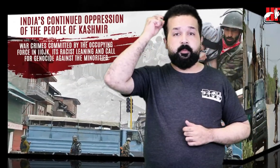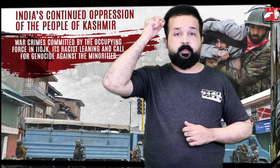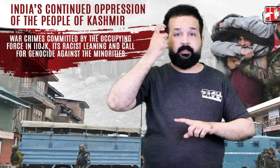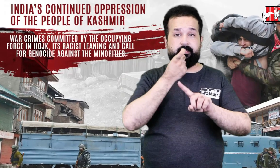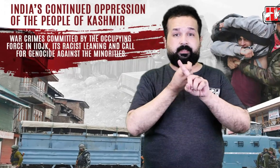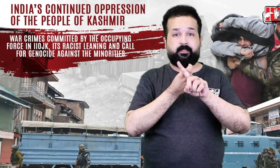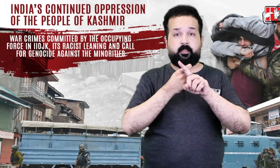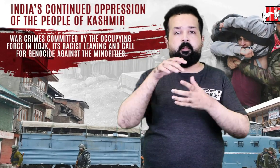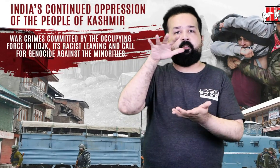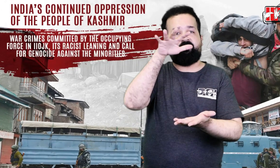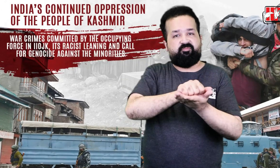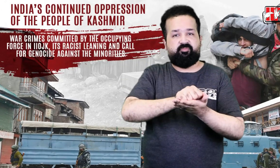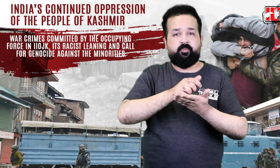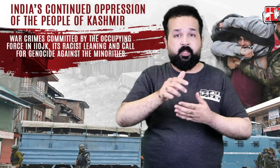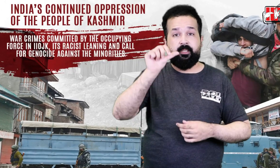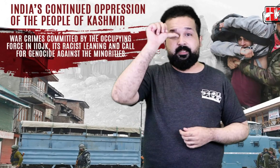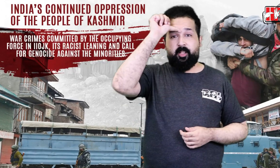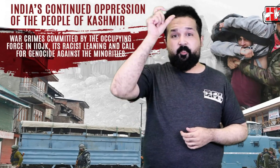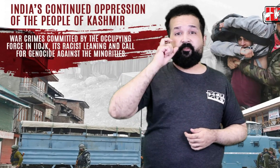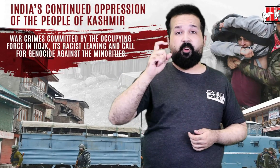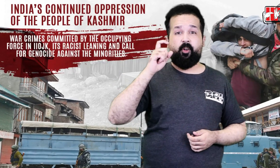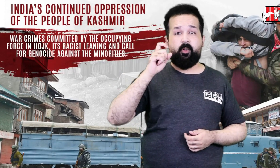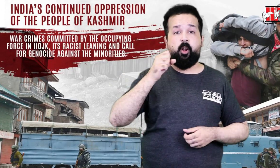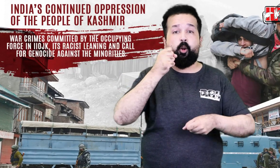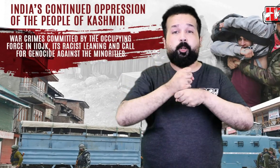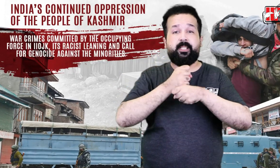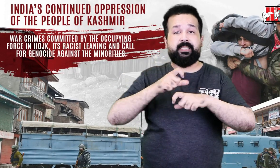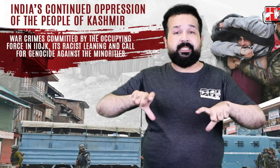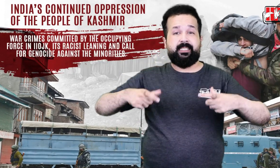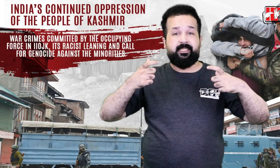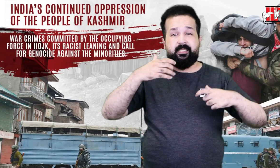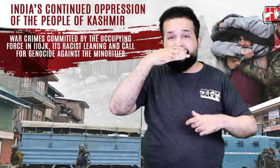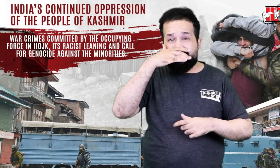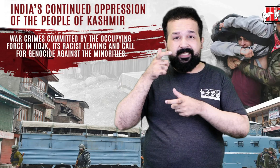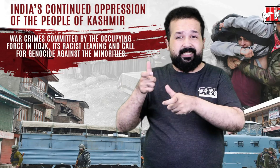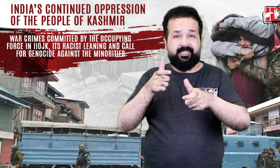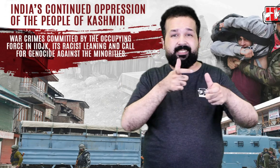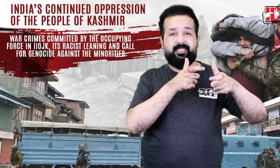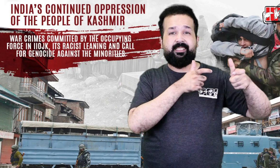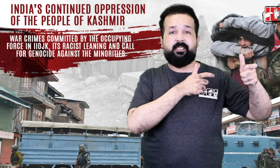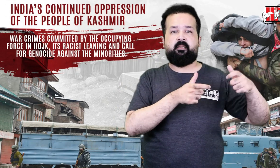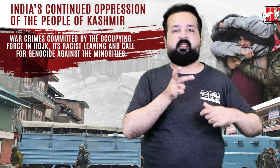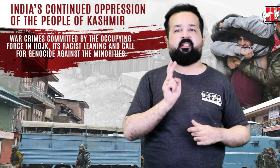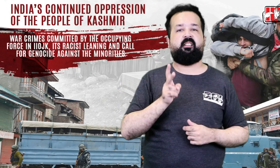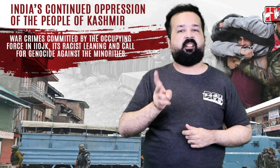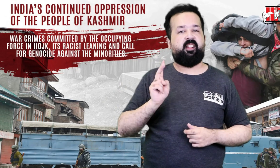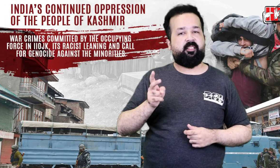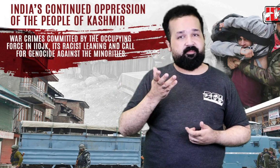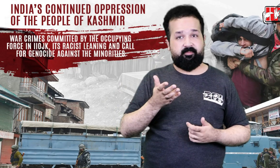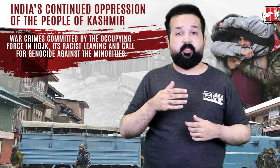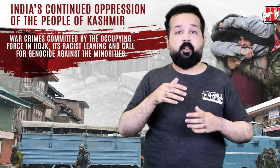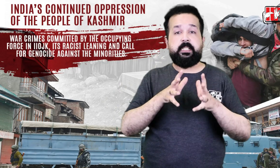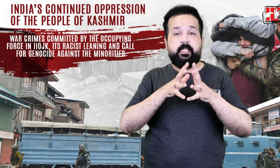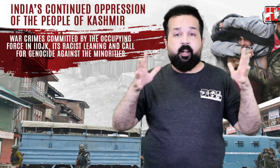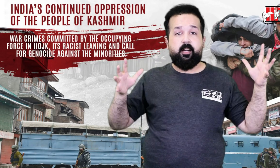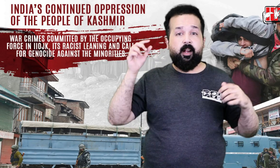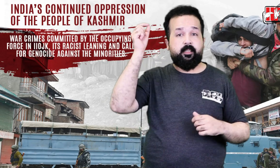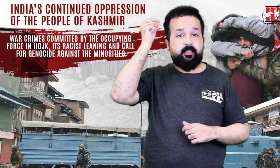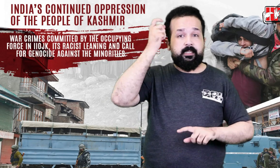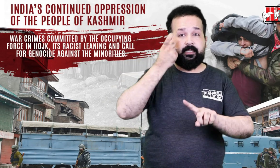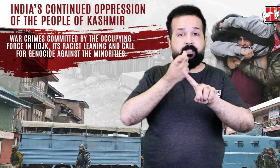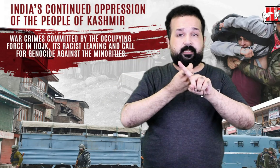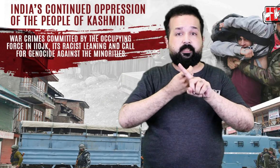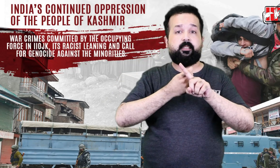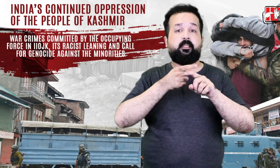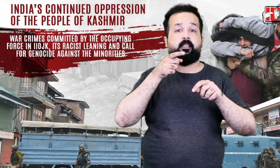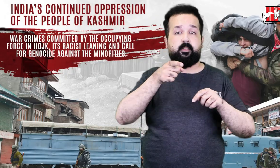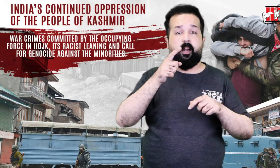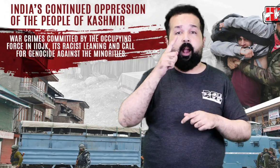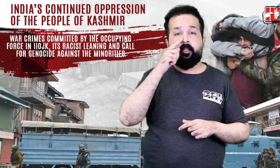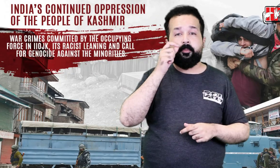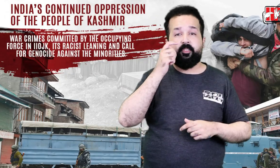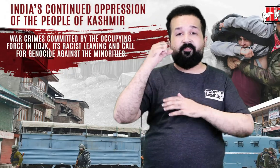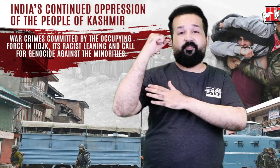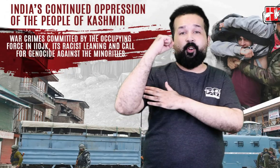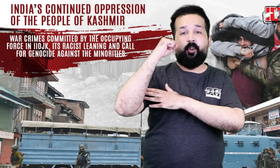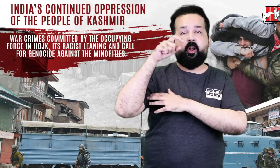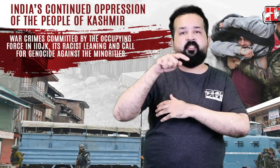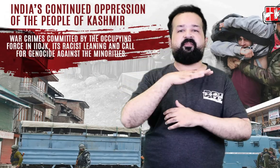The continuation of state terrorism by the occupying Indian Army in Occupied Kashmir has martyred more youths.